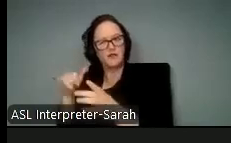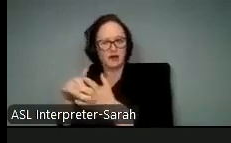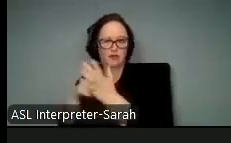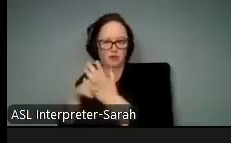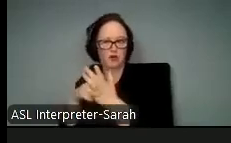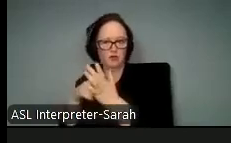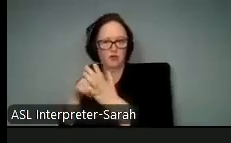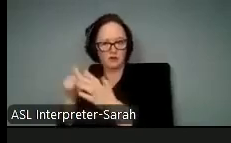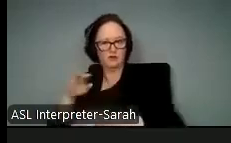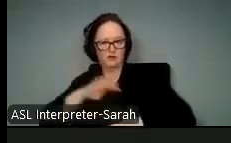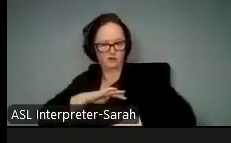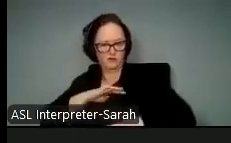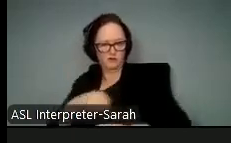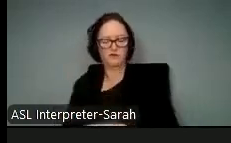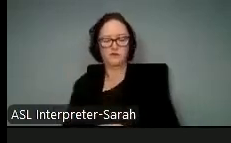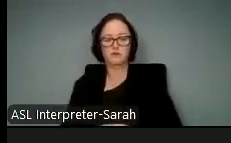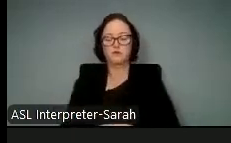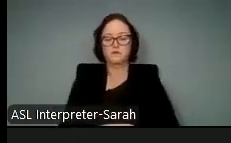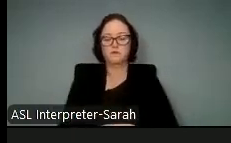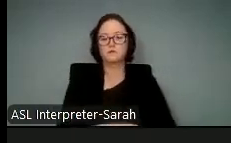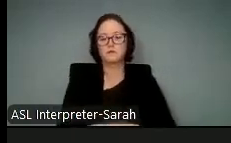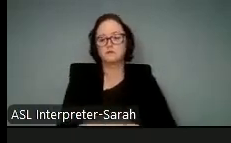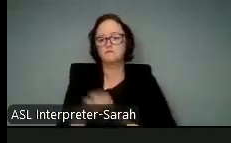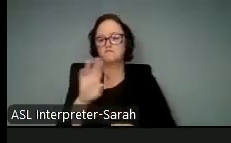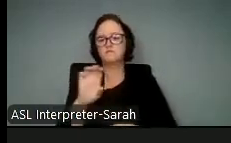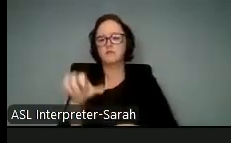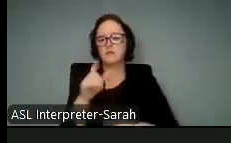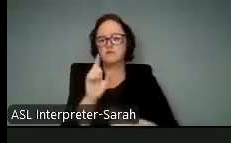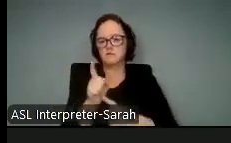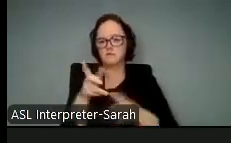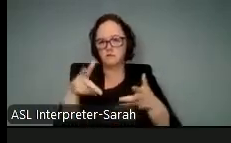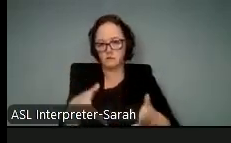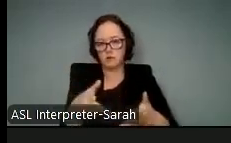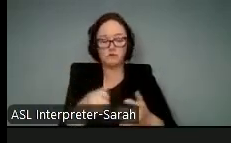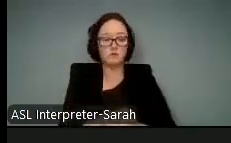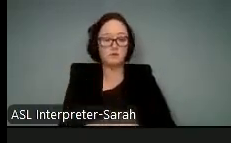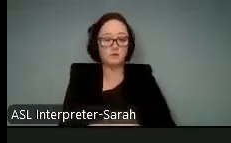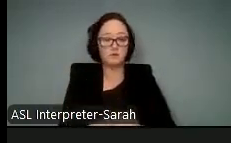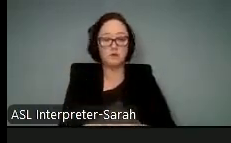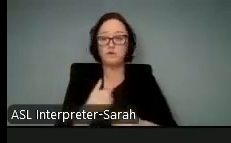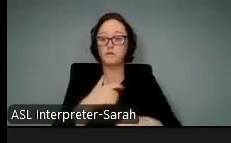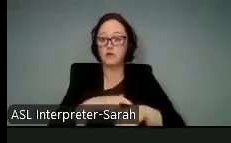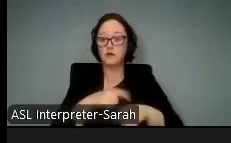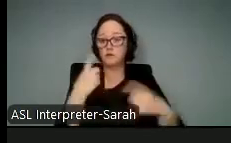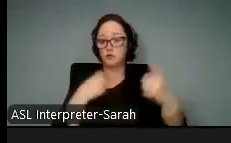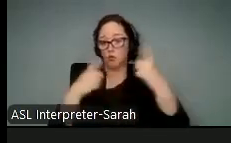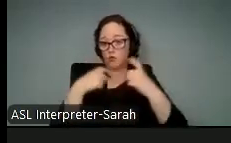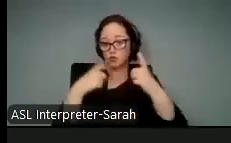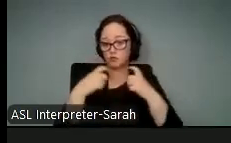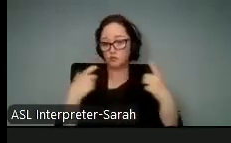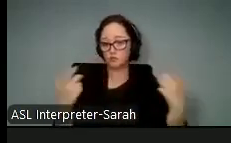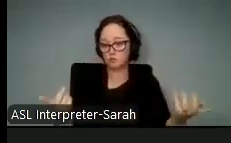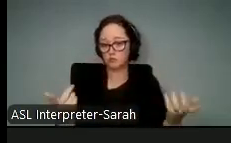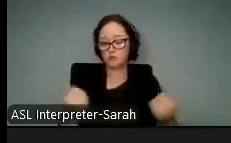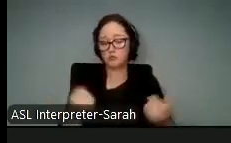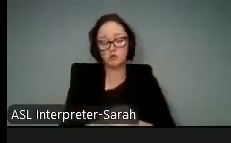So we've got about 10 minutes left, it looks like. We've got some time for questions. I know that was a lot of information,